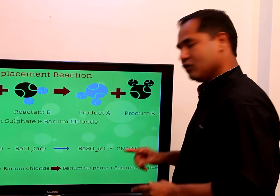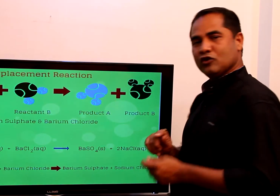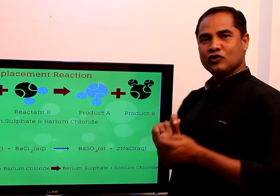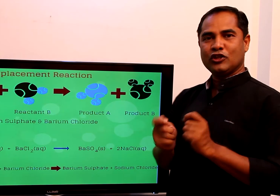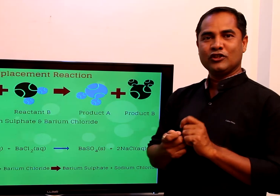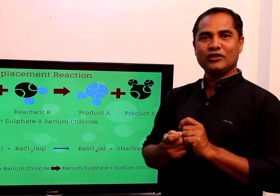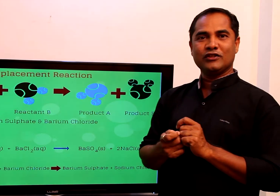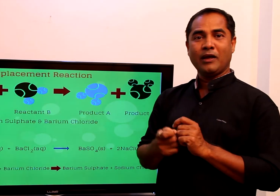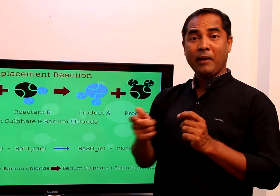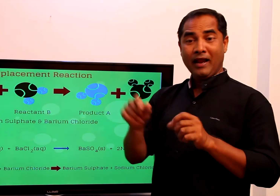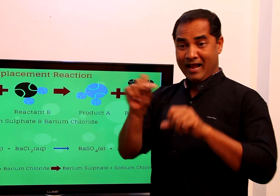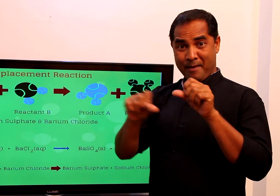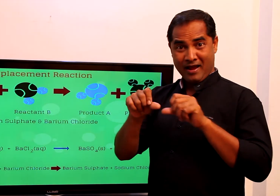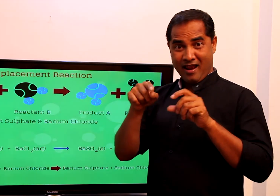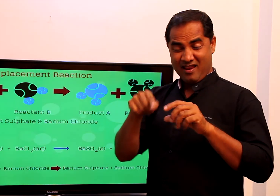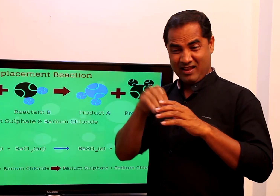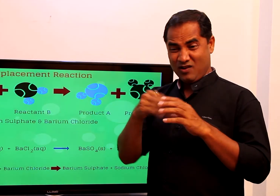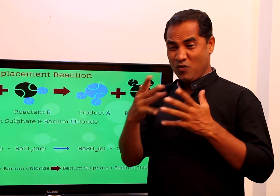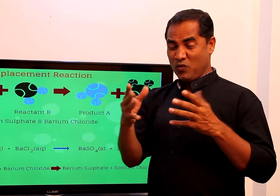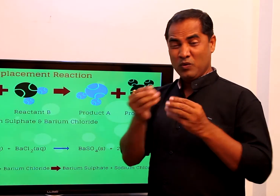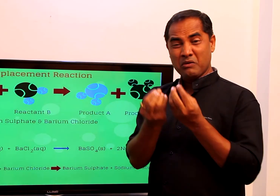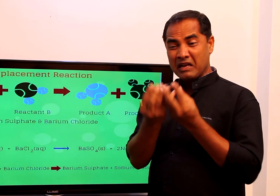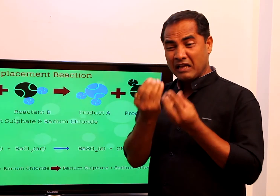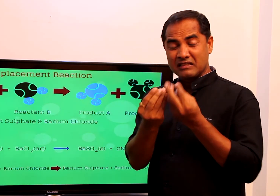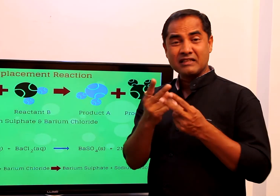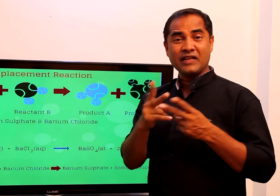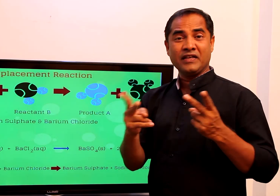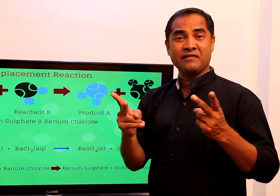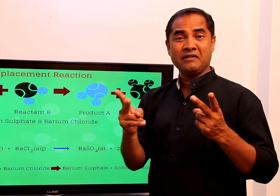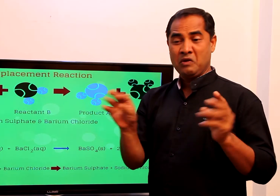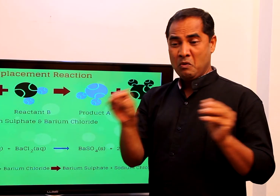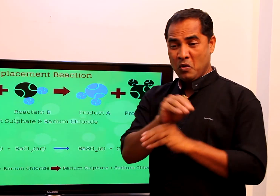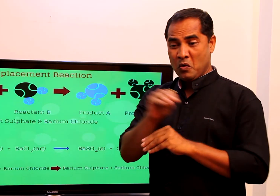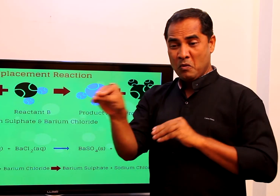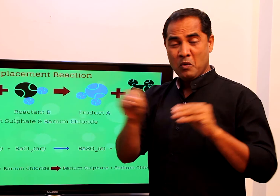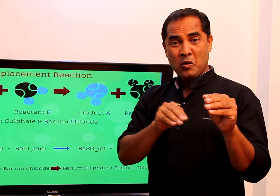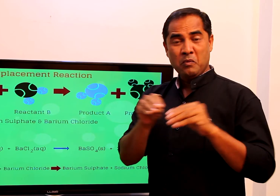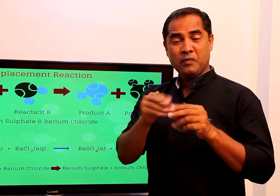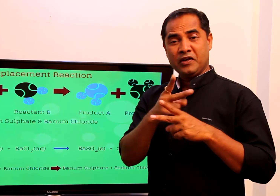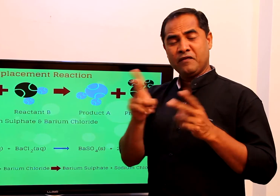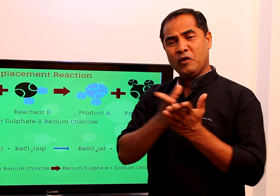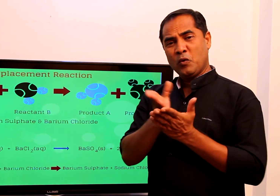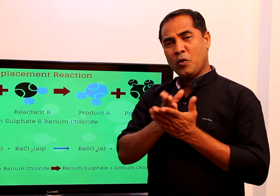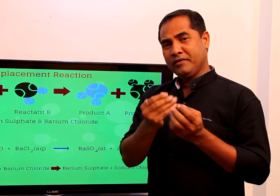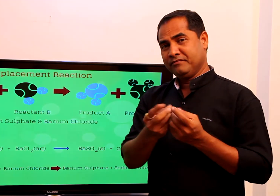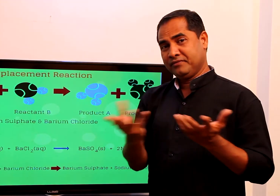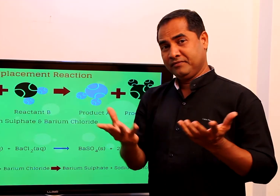form barium sulfate and sodium chloride. So like this, there are many